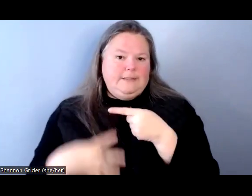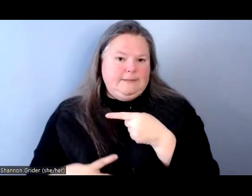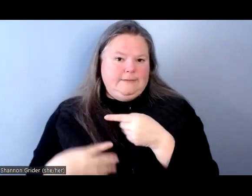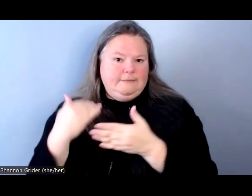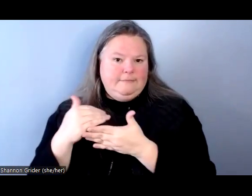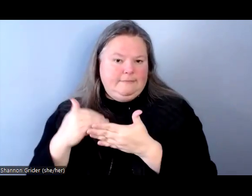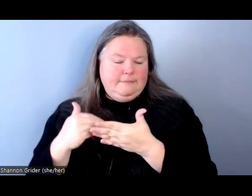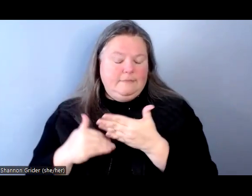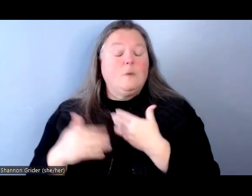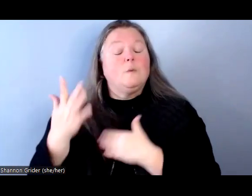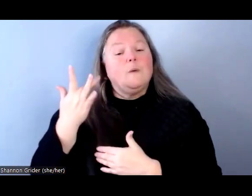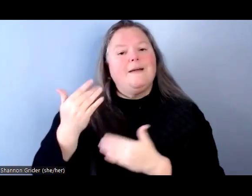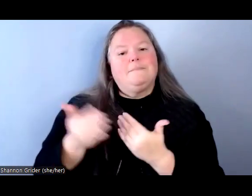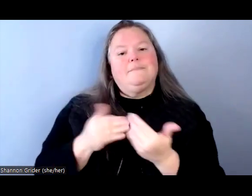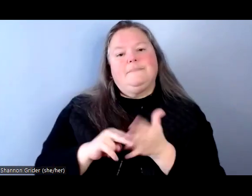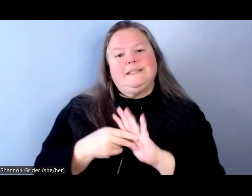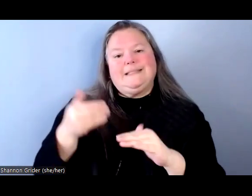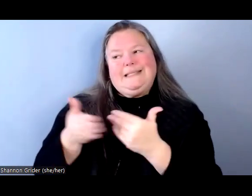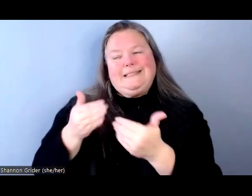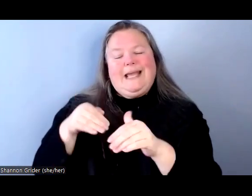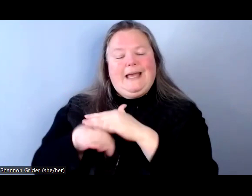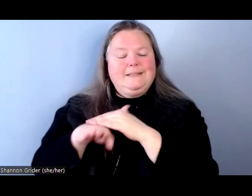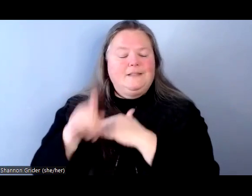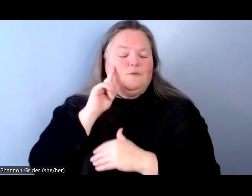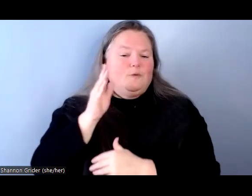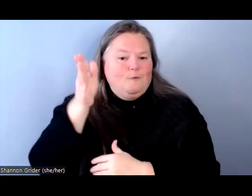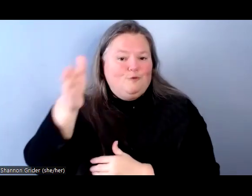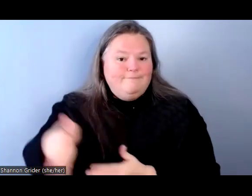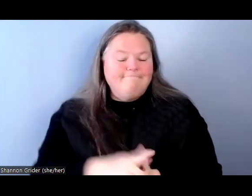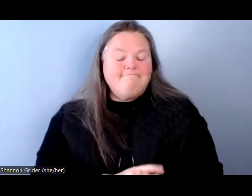so you can easily access it in the future.